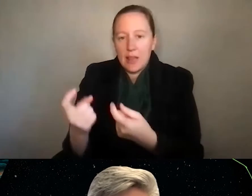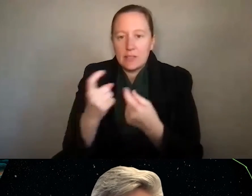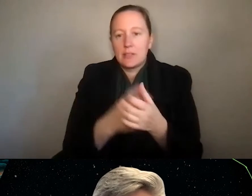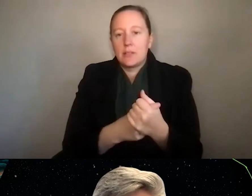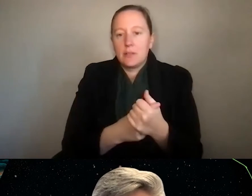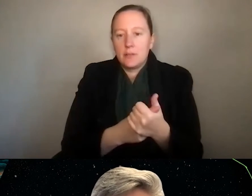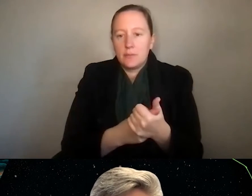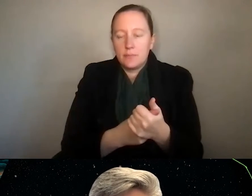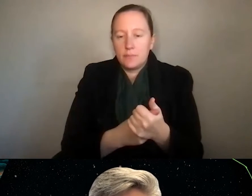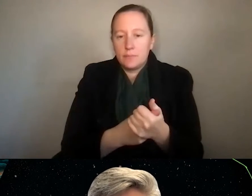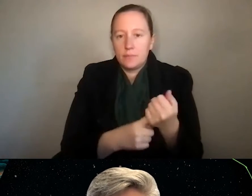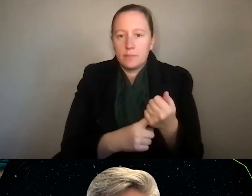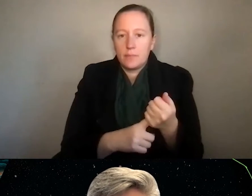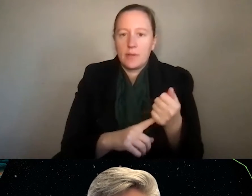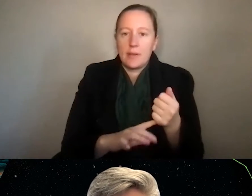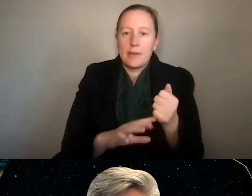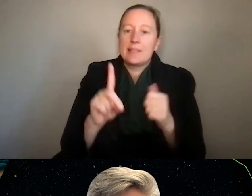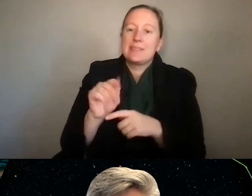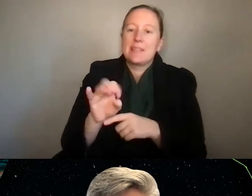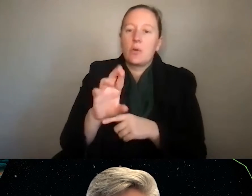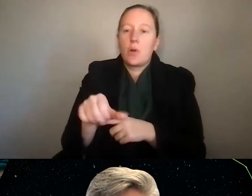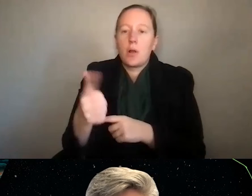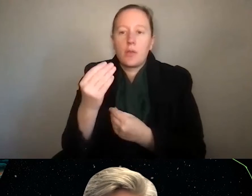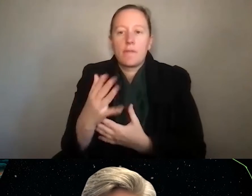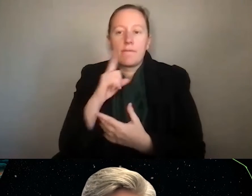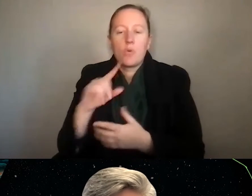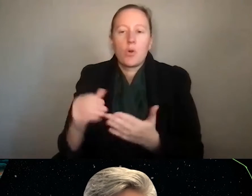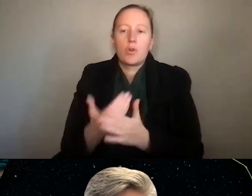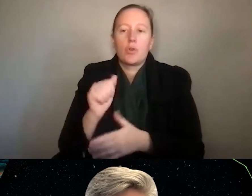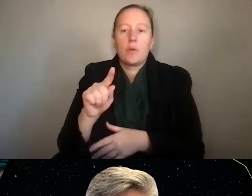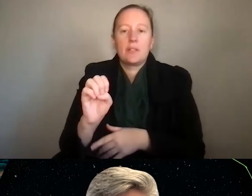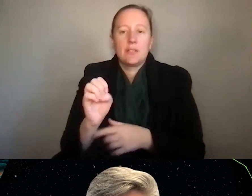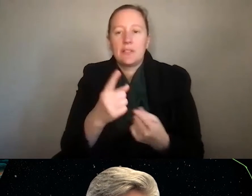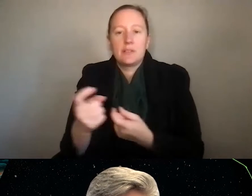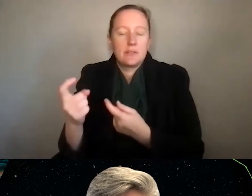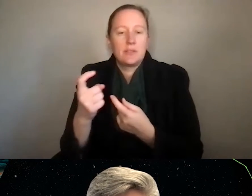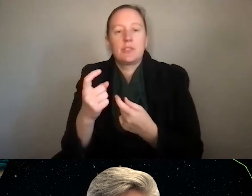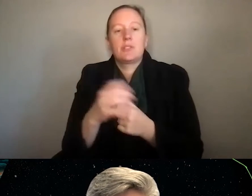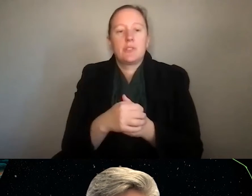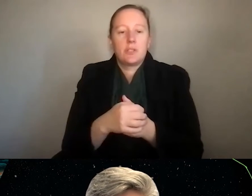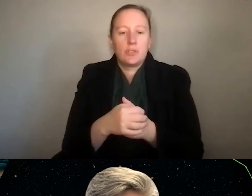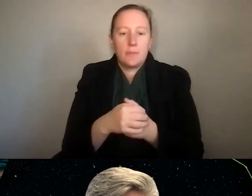Is there a tentative date or other information on a new ATE solicitation being issued?